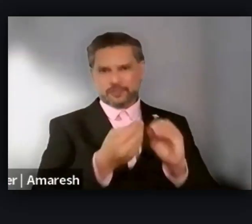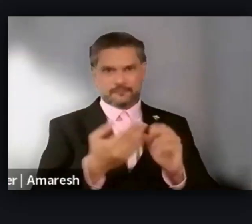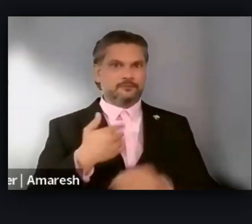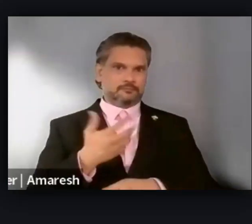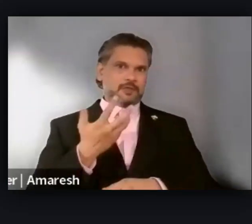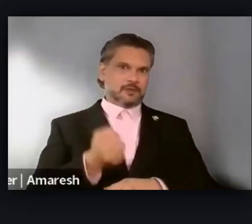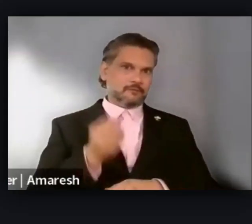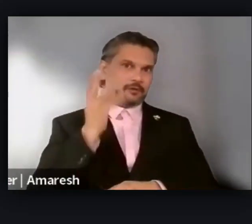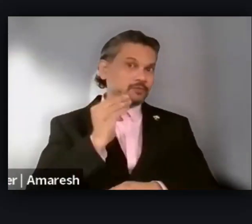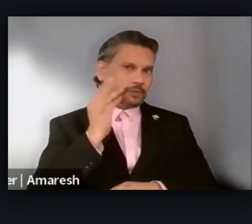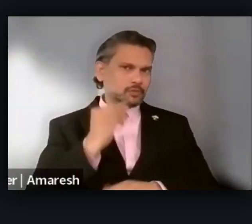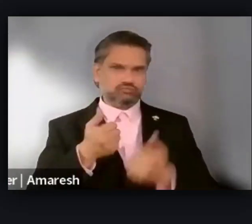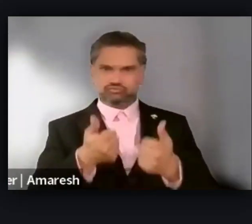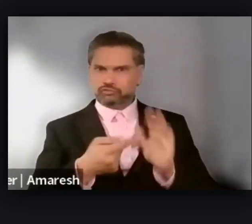I have interesting experiences.